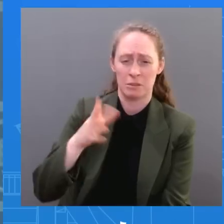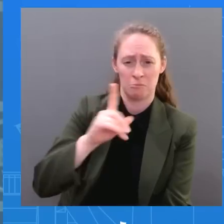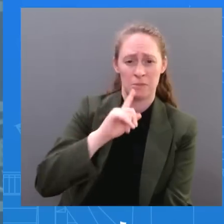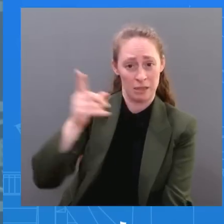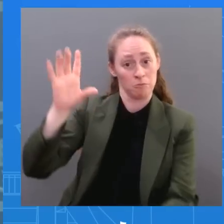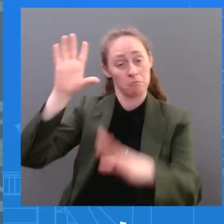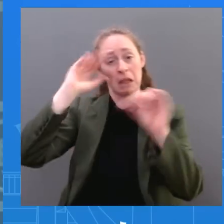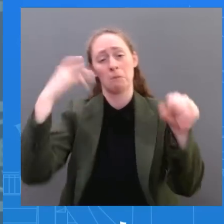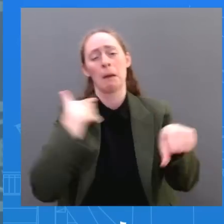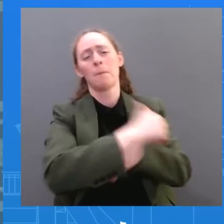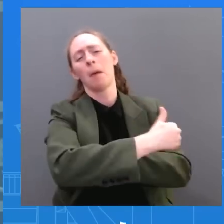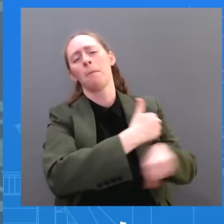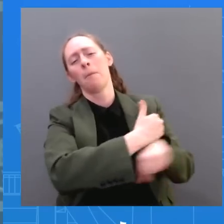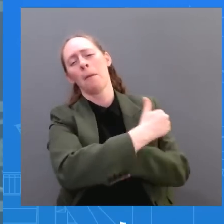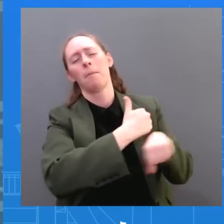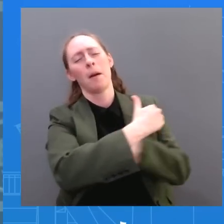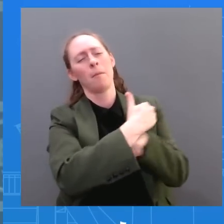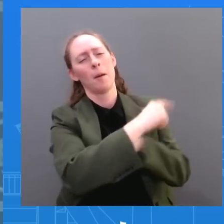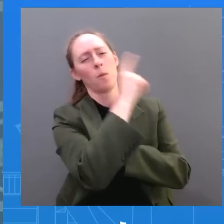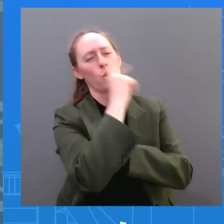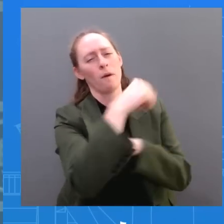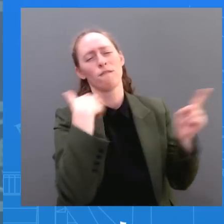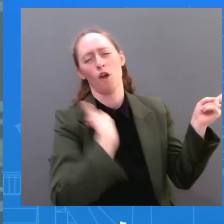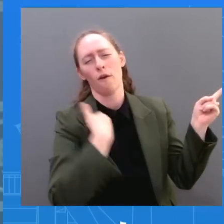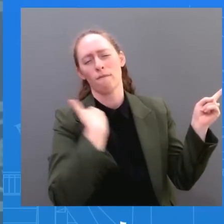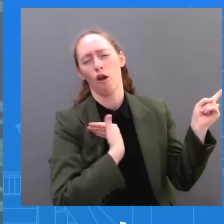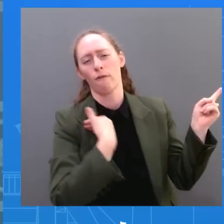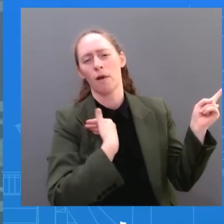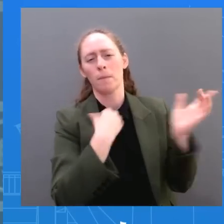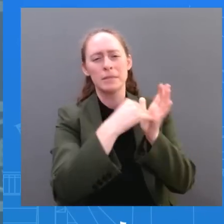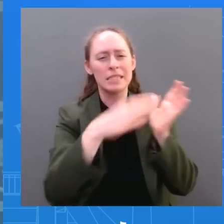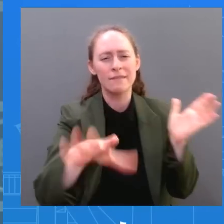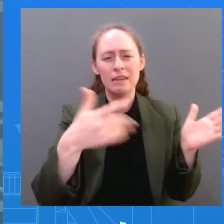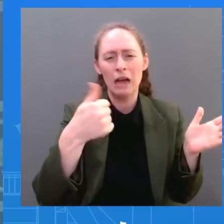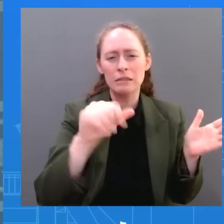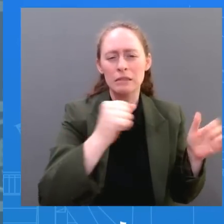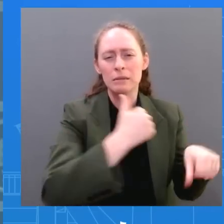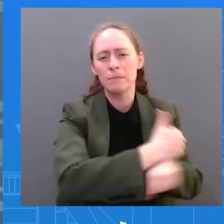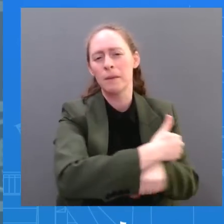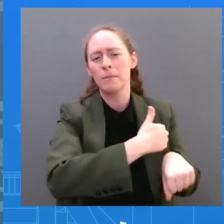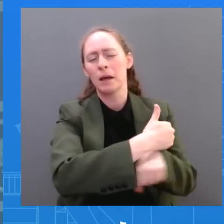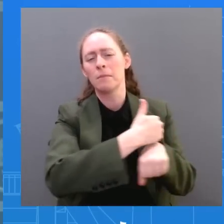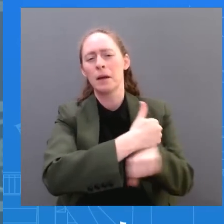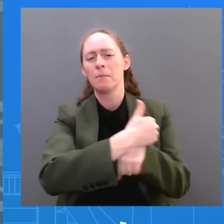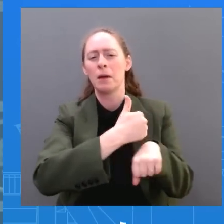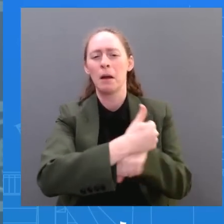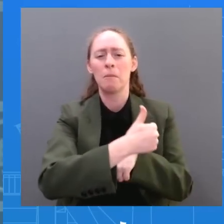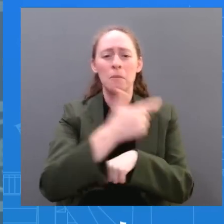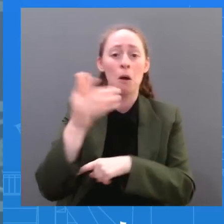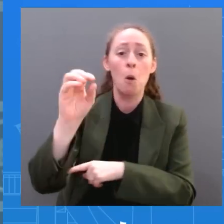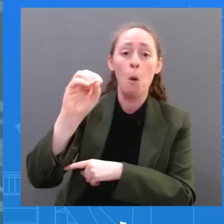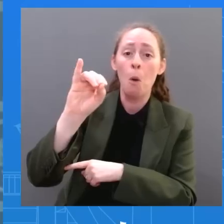Ms. Jean-Pierre: Well, here's the thing about that, Peter, is when you look at -- as of this morning, when you look at the crude oil